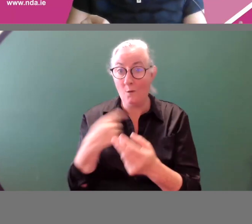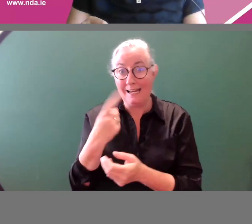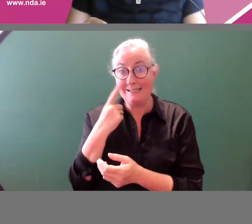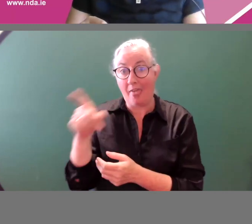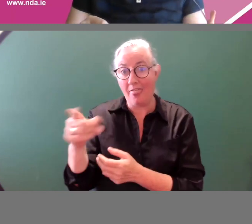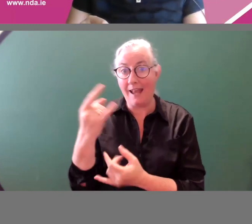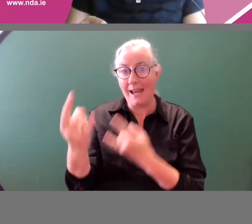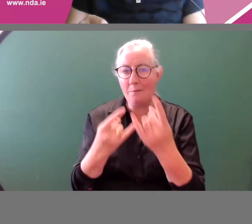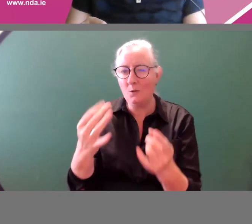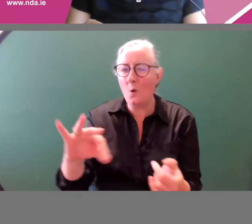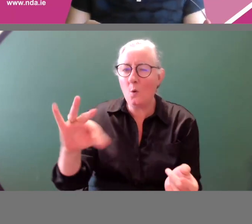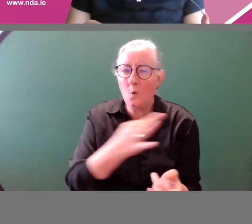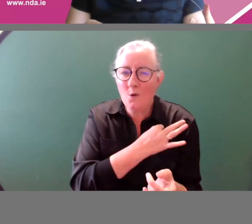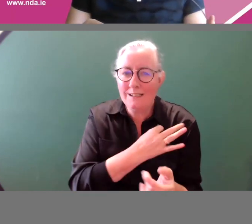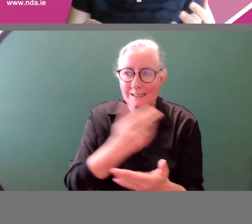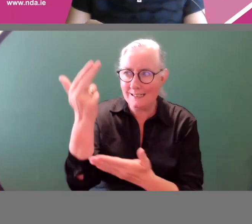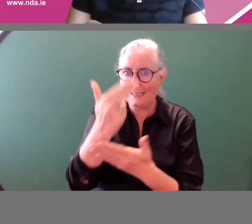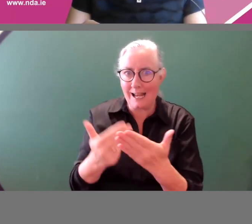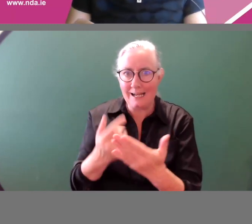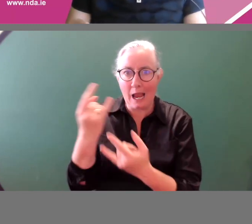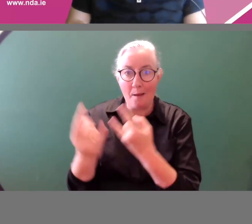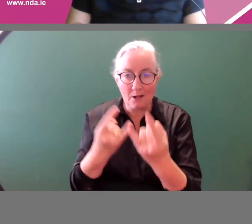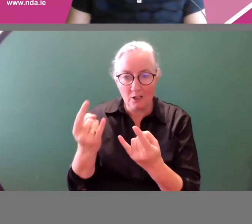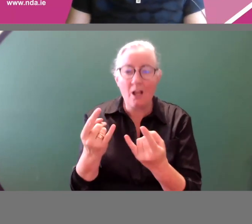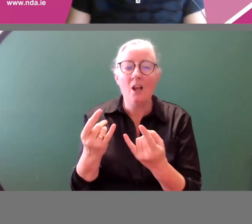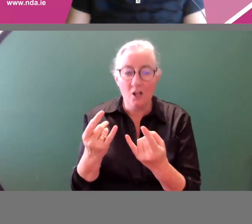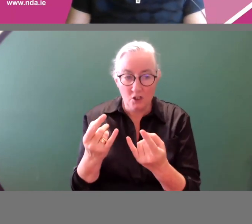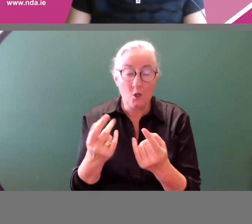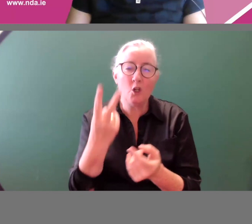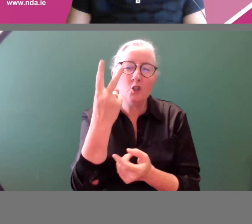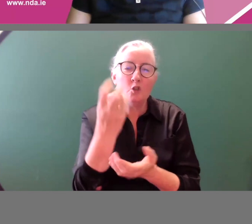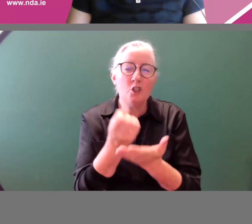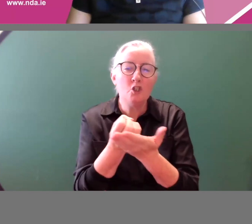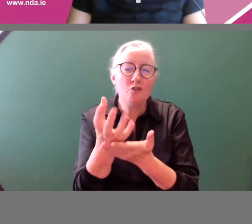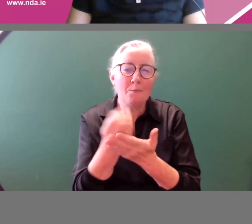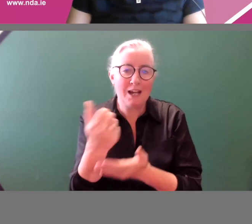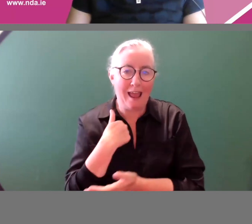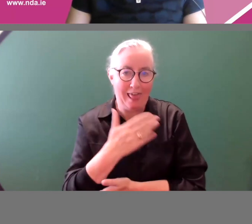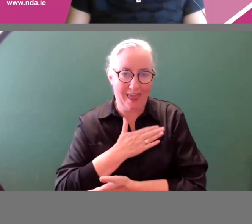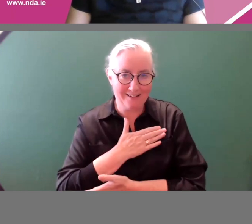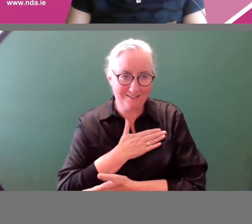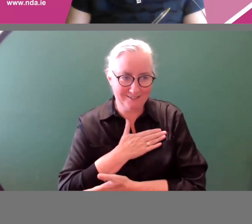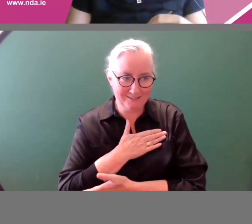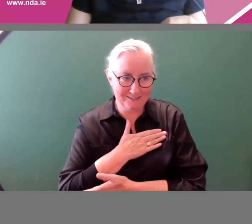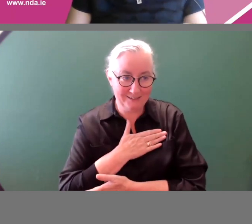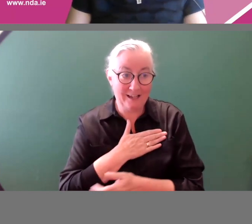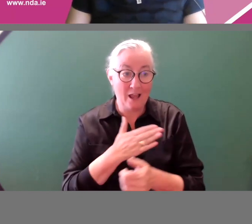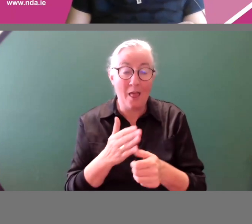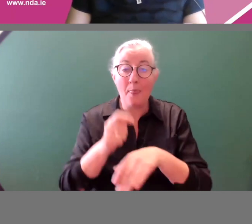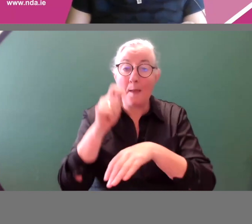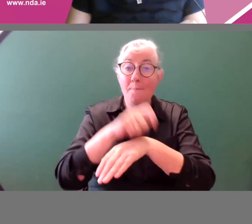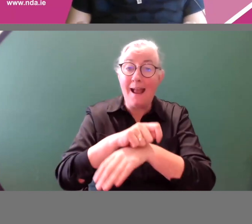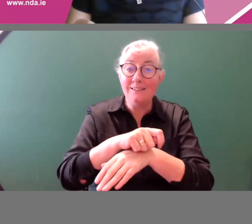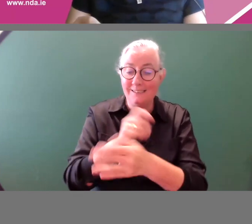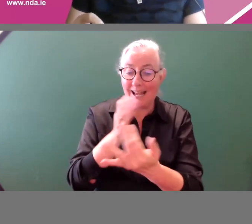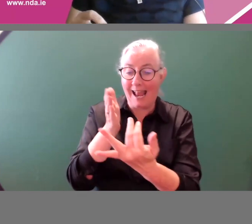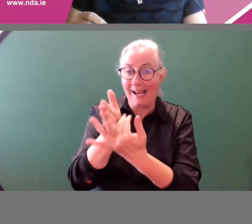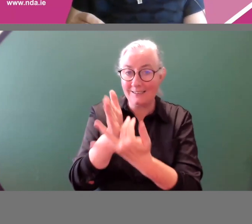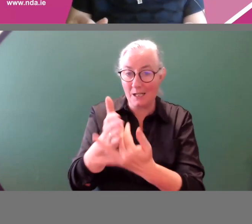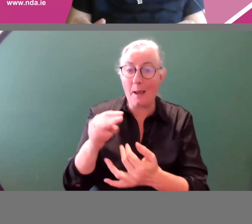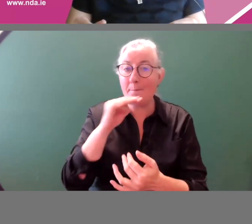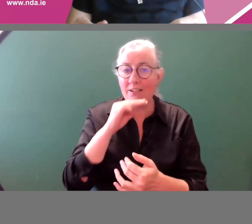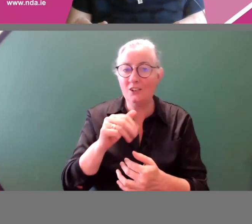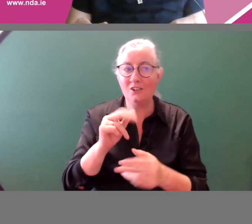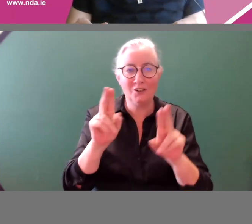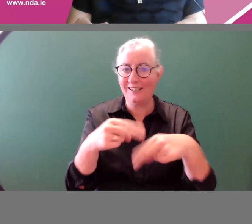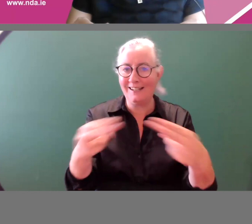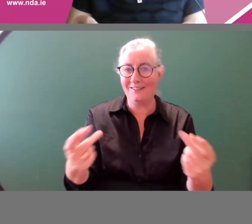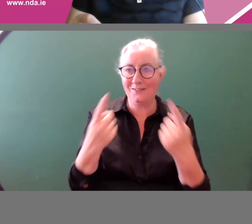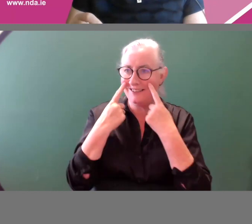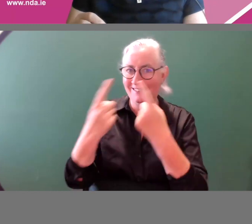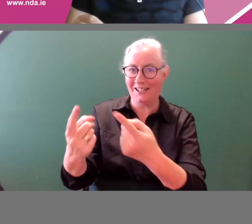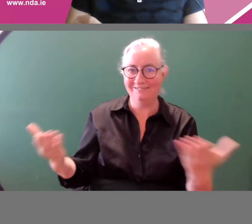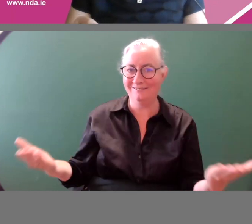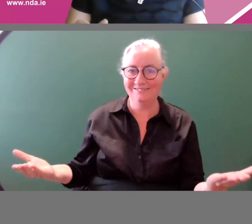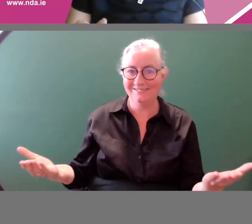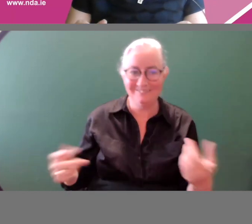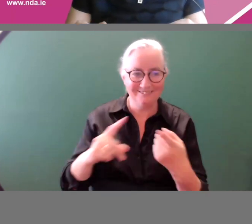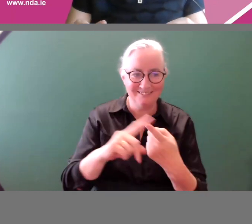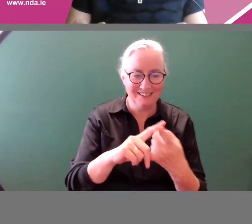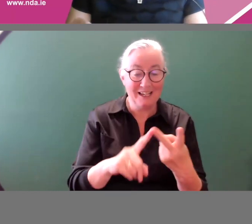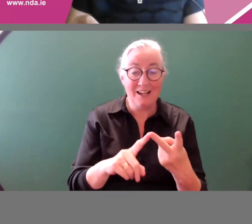design happening.And the best accessibility is the one that goes unnoticed and at its best Universal